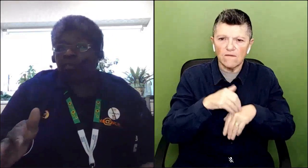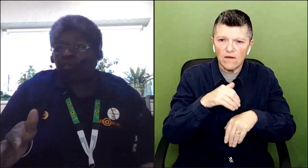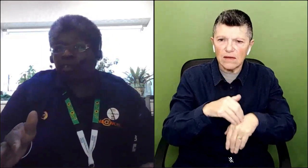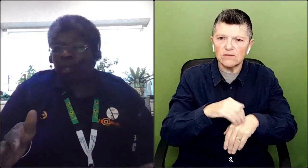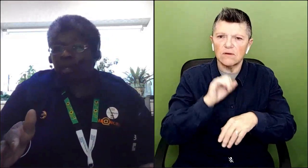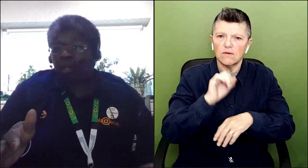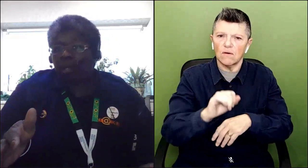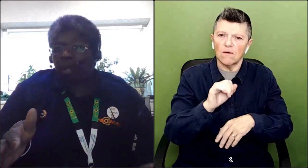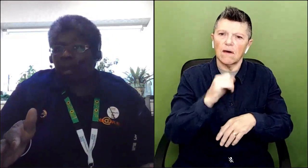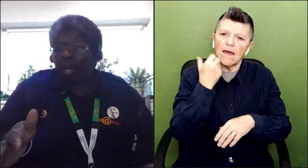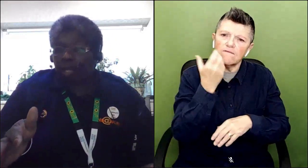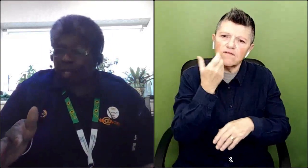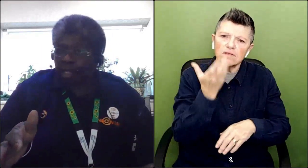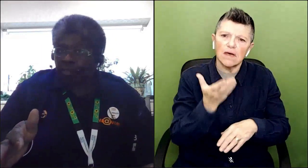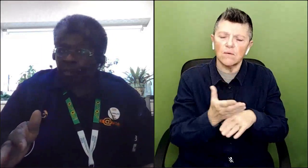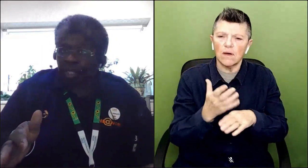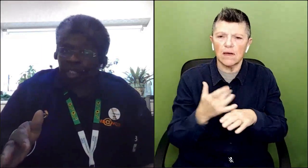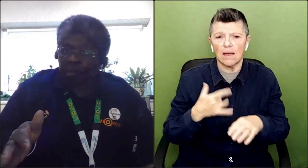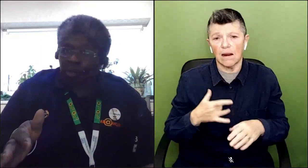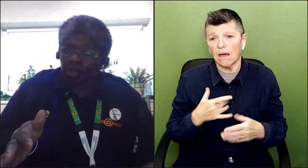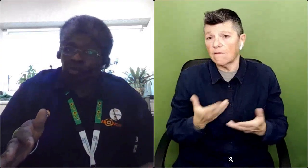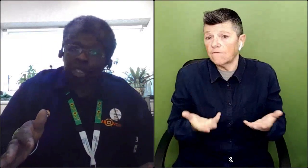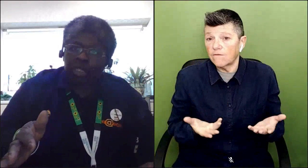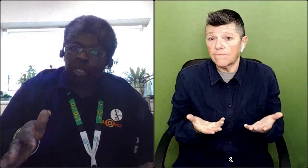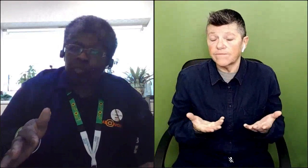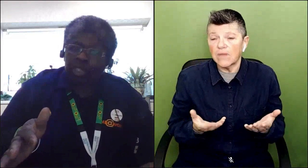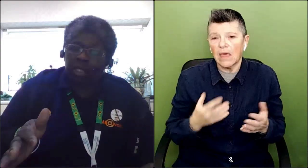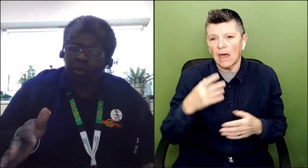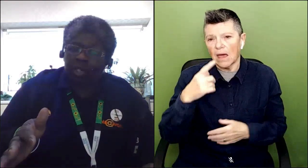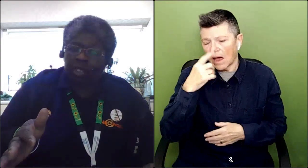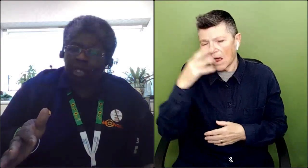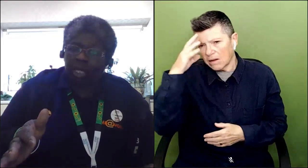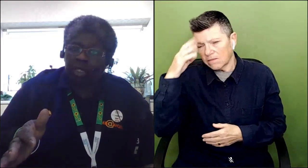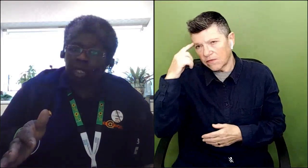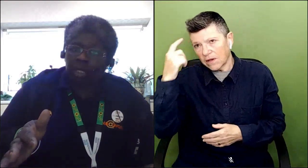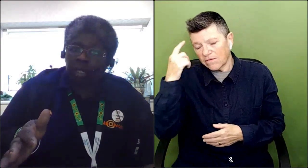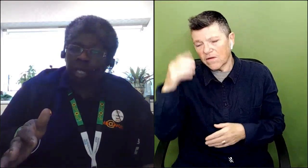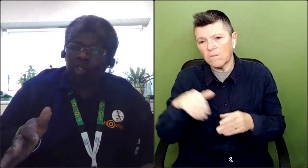I mean, I can think of a member I supported recently with dyslexia.